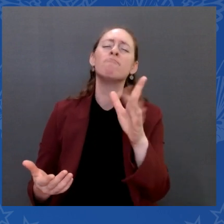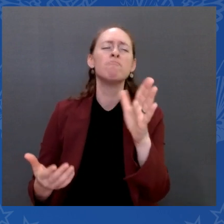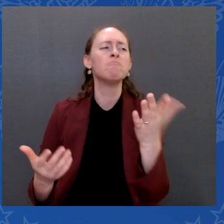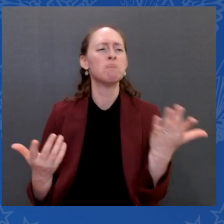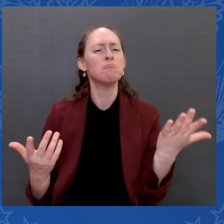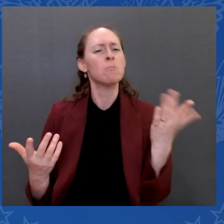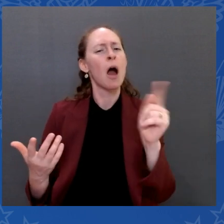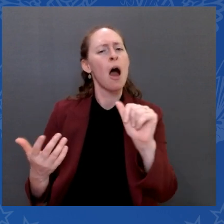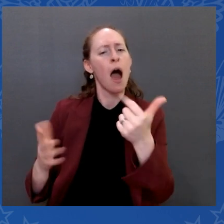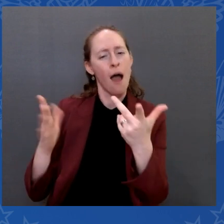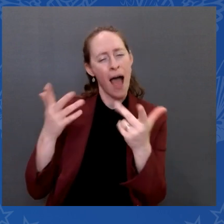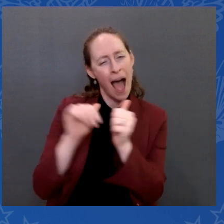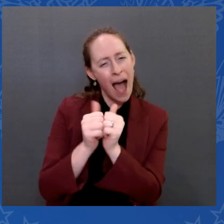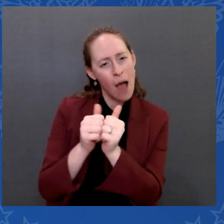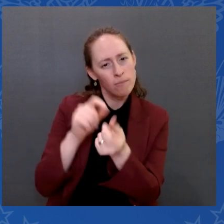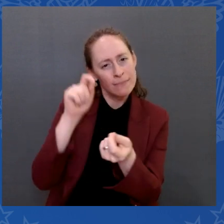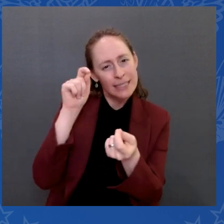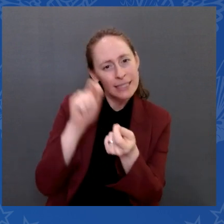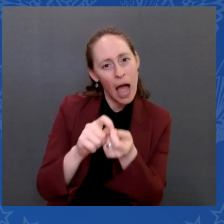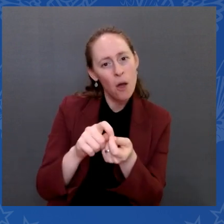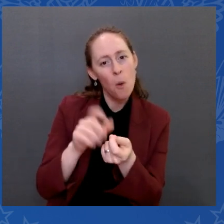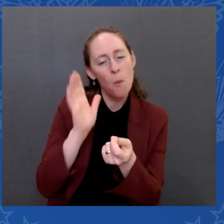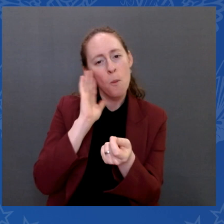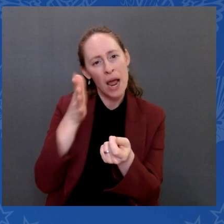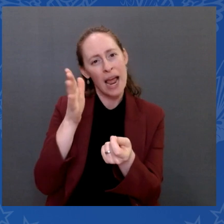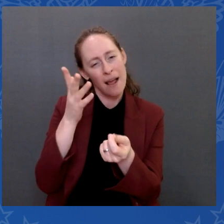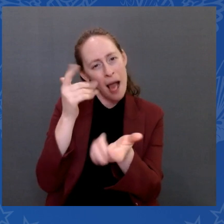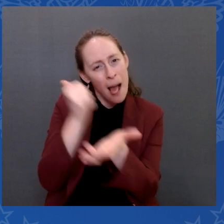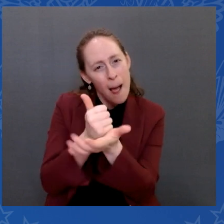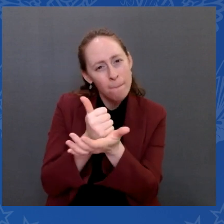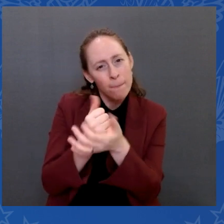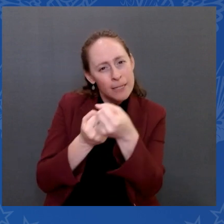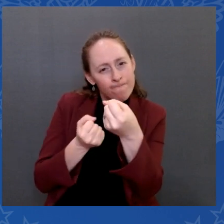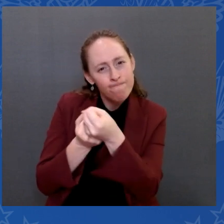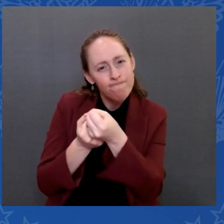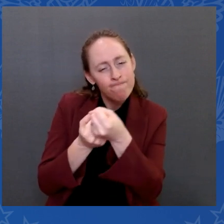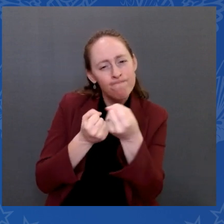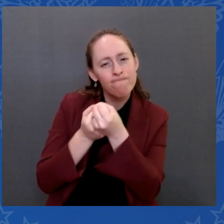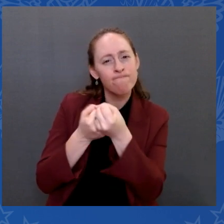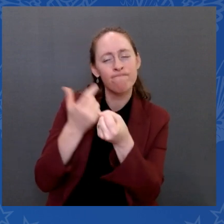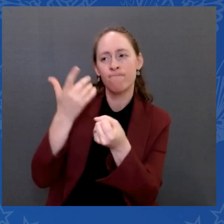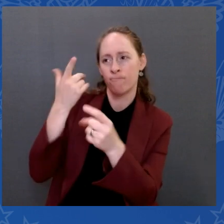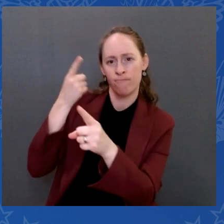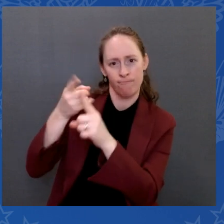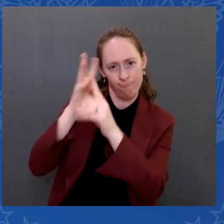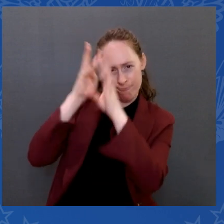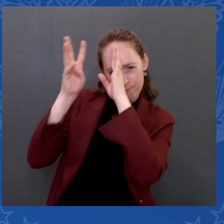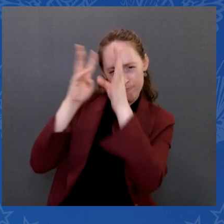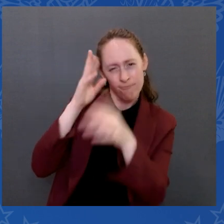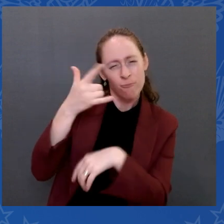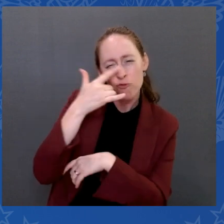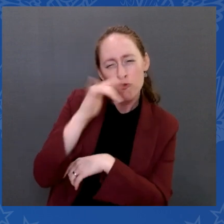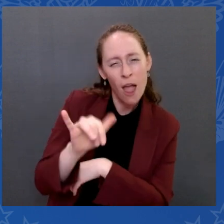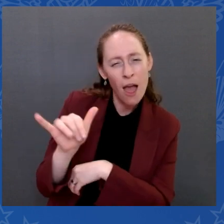Mr. Taiclet: Well, we're moving forward really rapidly, Mr. President, both in sort of physical world technologies like hypersonics,